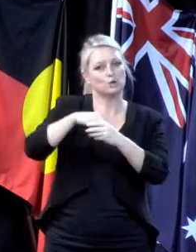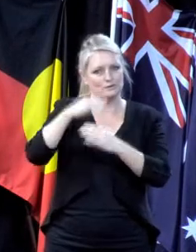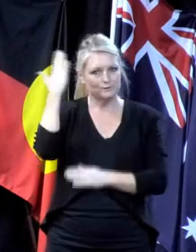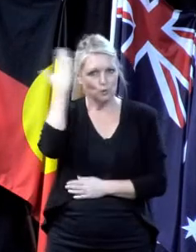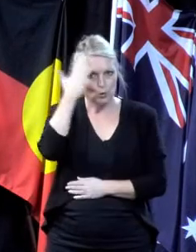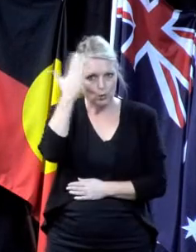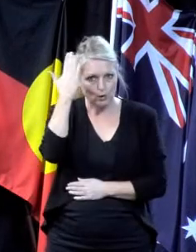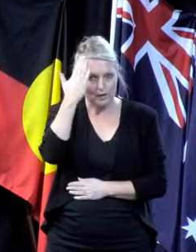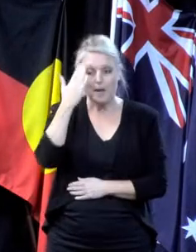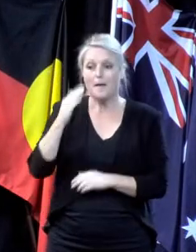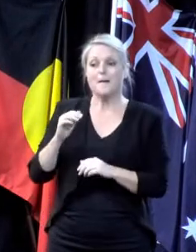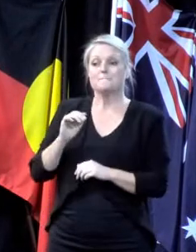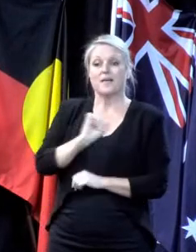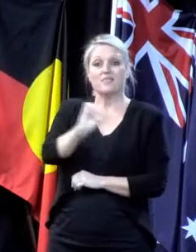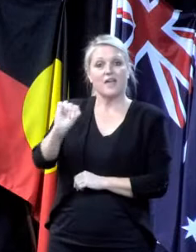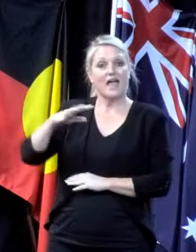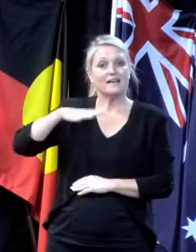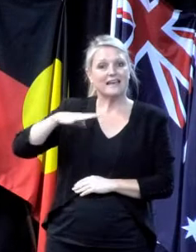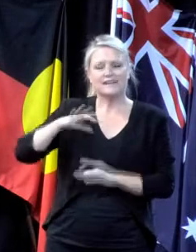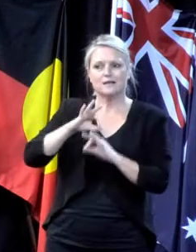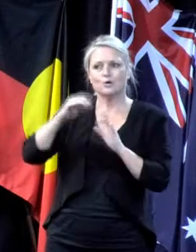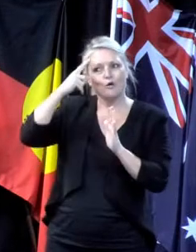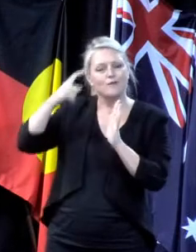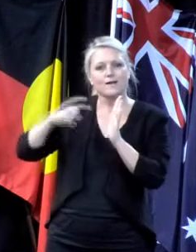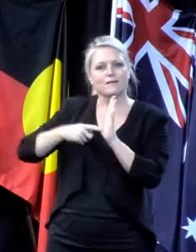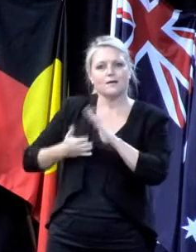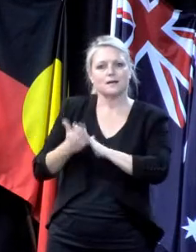are not recognised through the EAP process which is one of the determinants